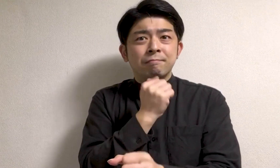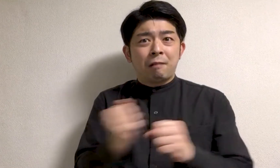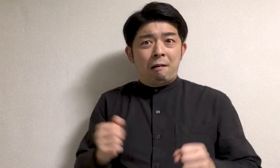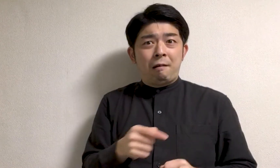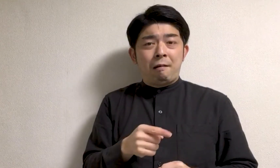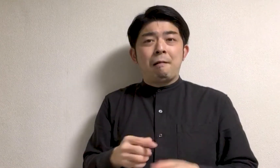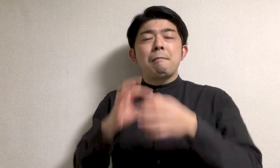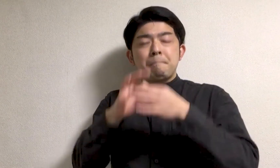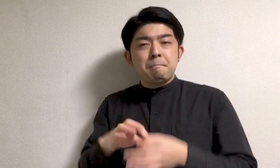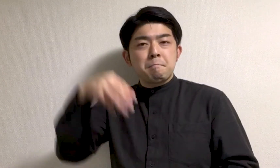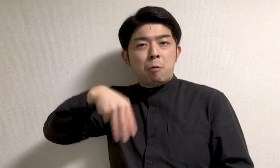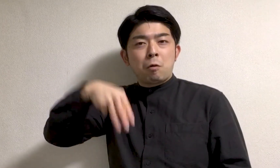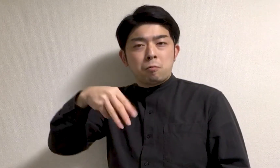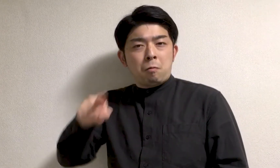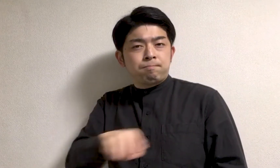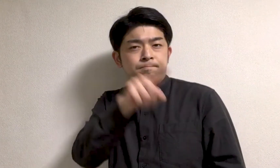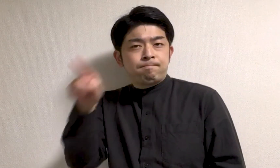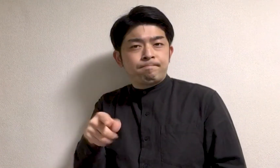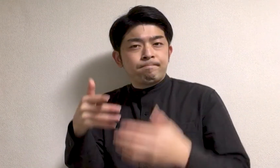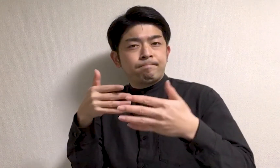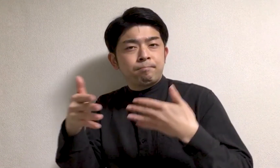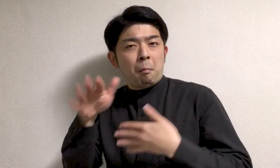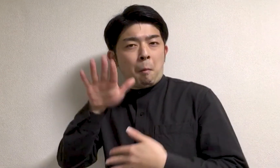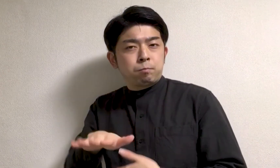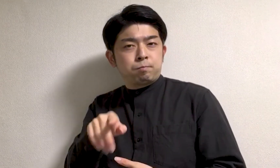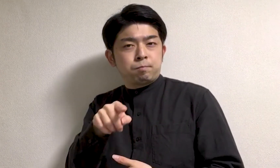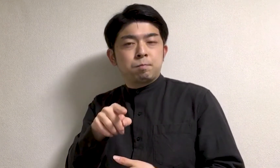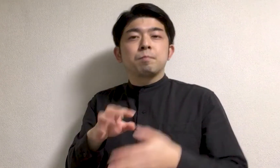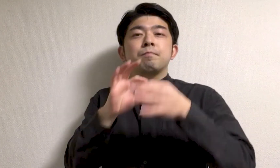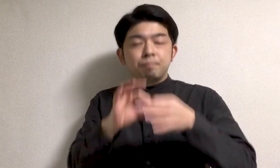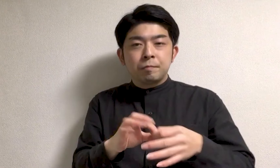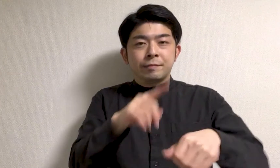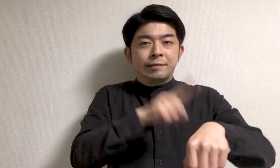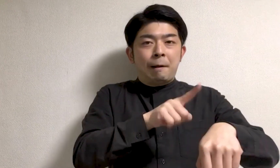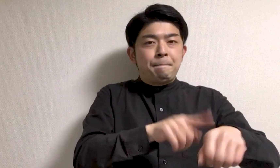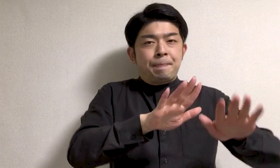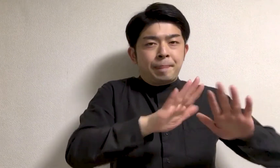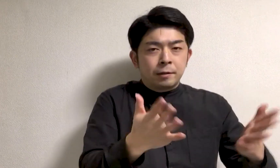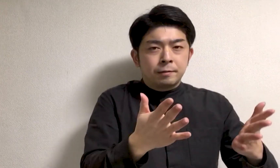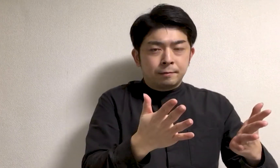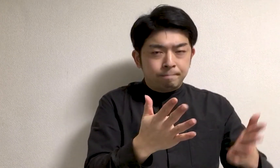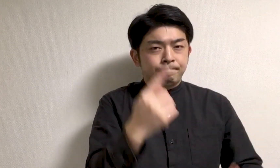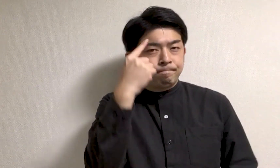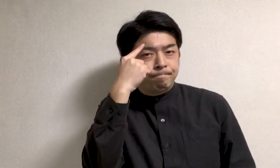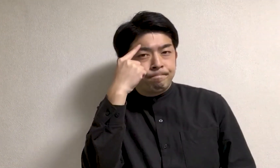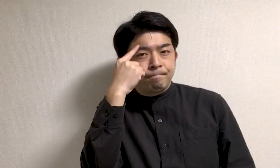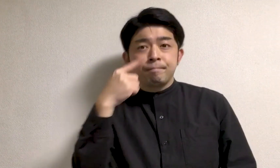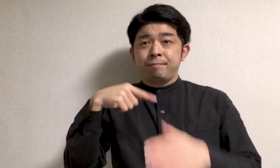Therefore, McTaggart leads the conclusion that time is not real.